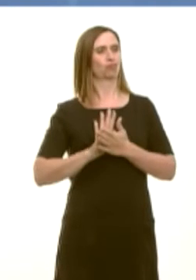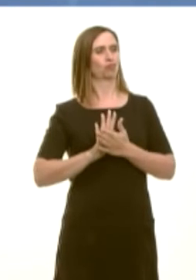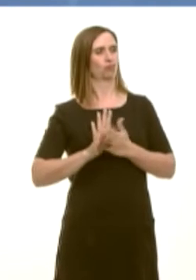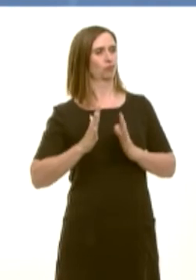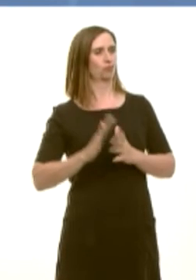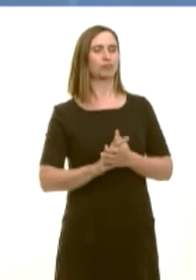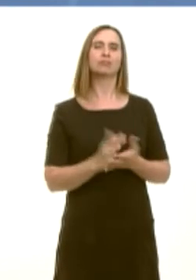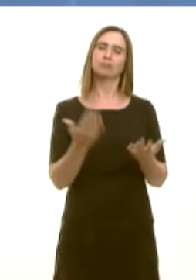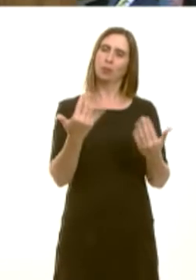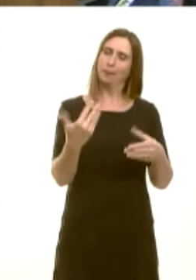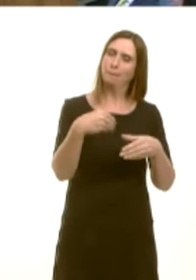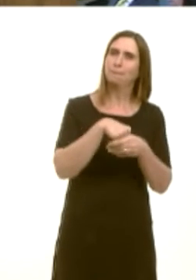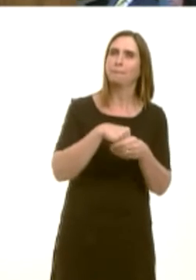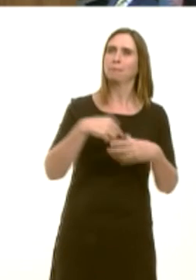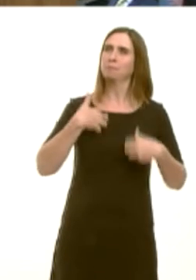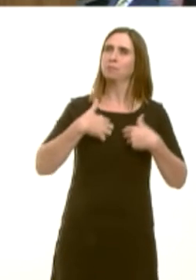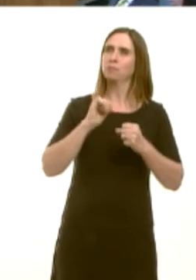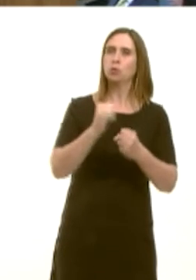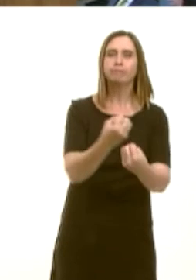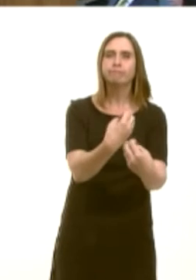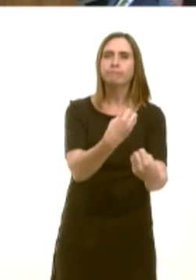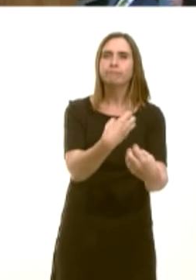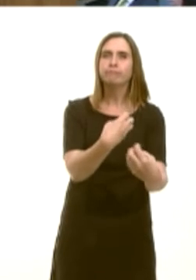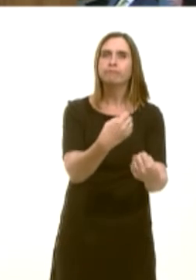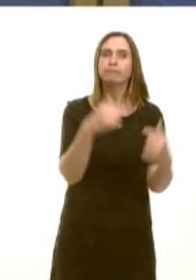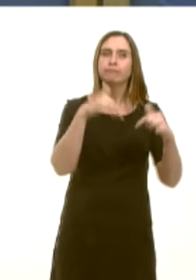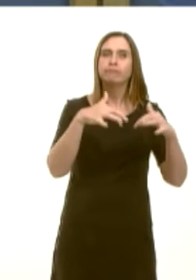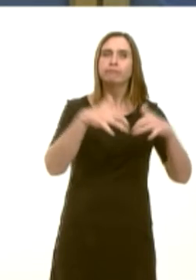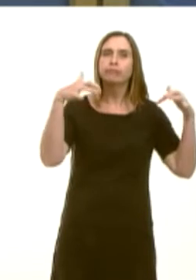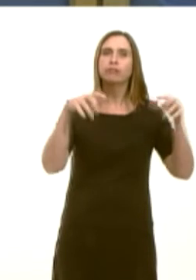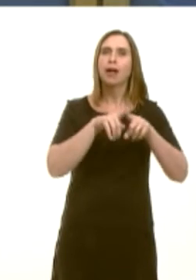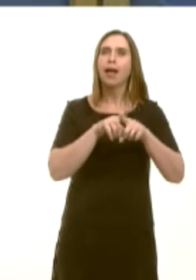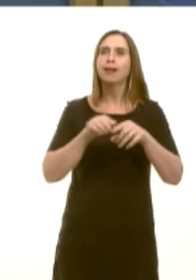forward to your contributions both here in the Siambr and beyond. I'd like to invite